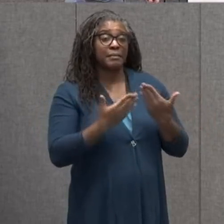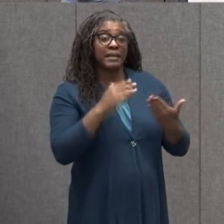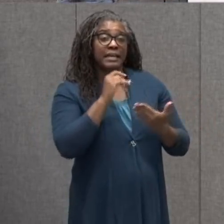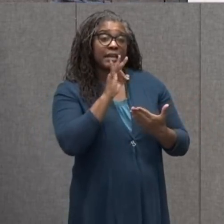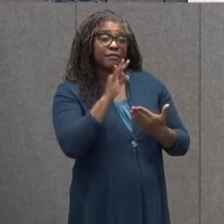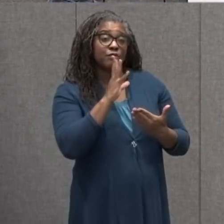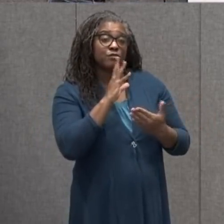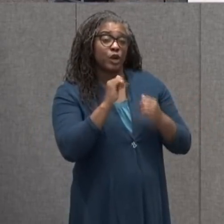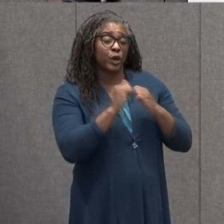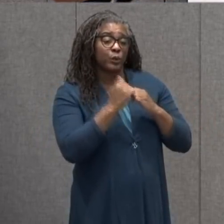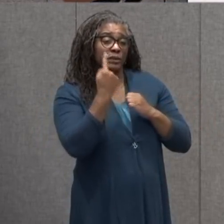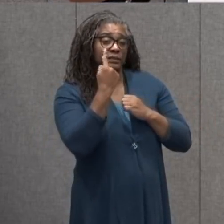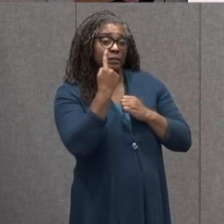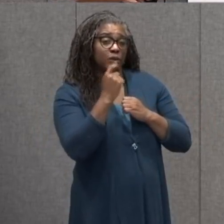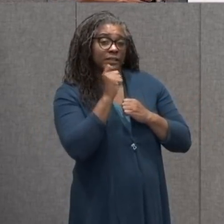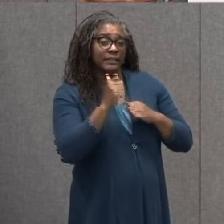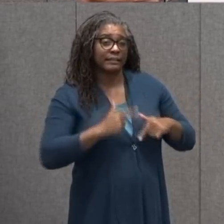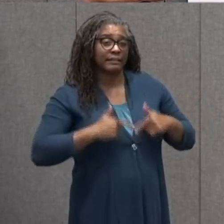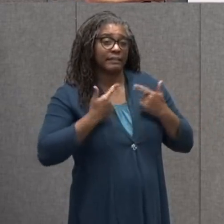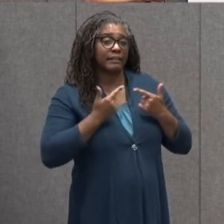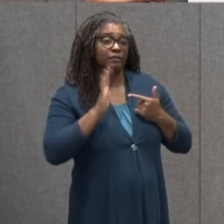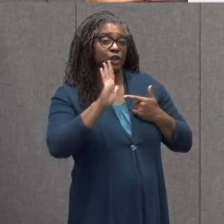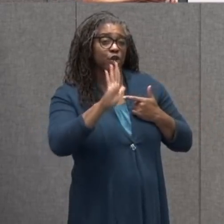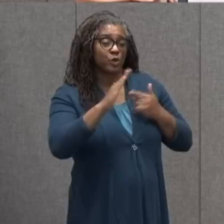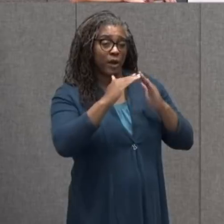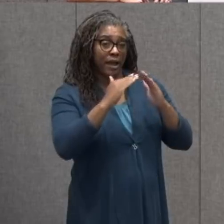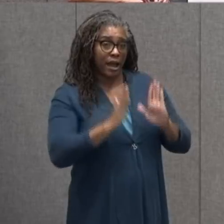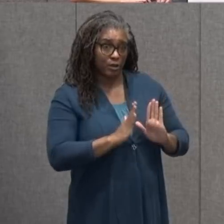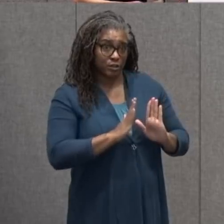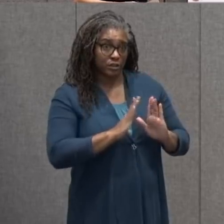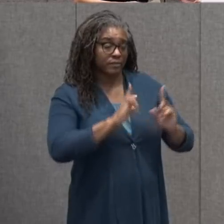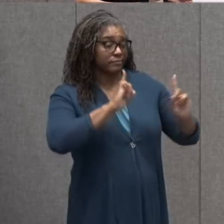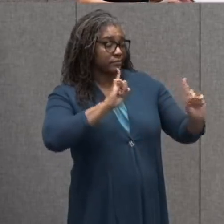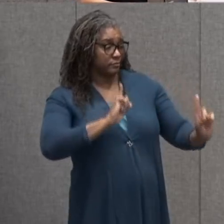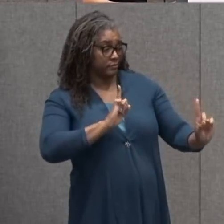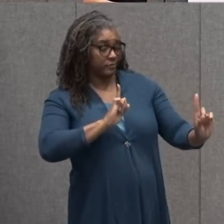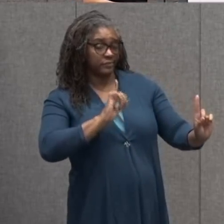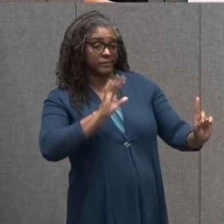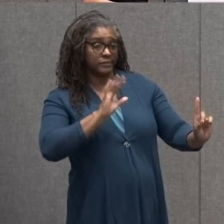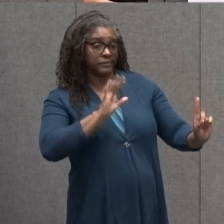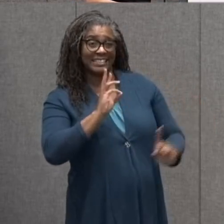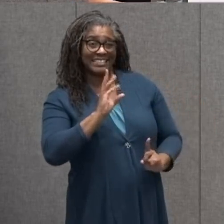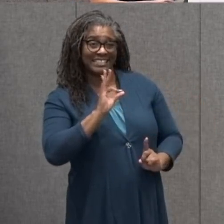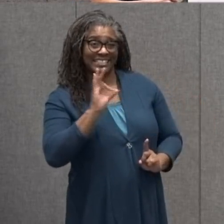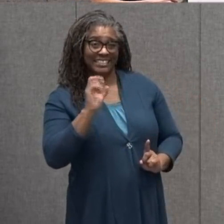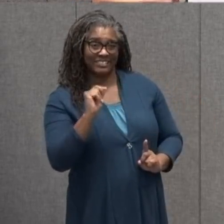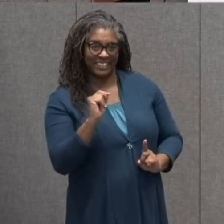make sure you're maintaining that six feet, which Ms. Kay and I are doing. Yeah, it can be kind of hard when you're playing this game,